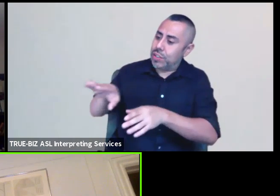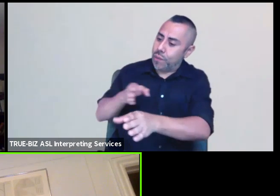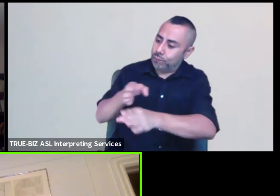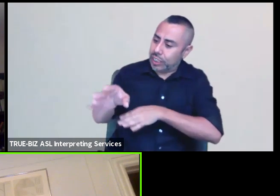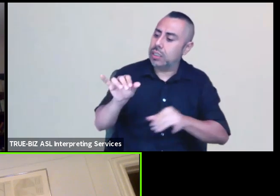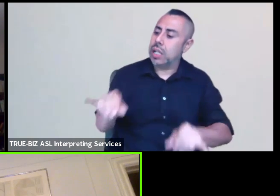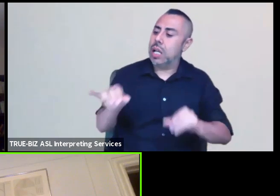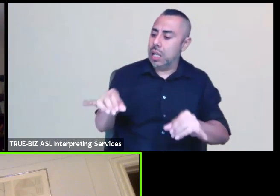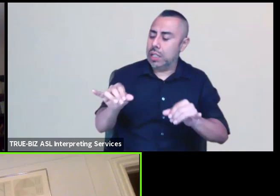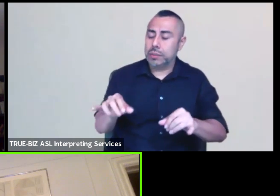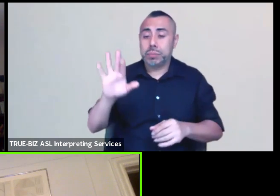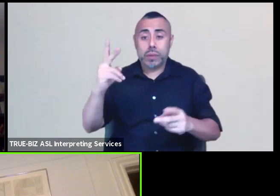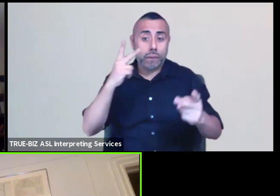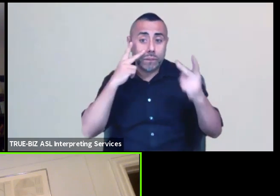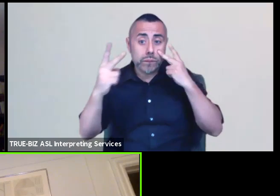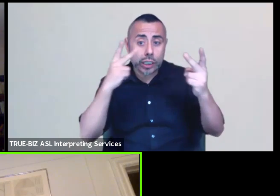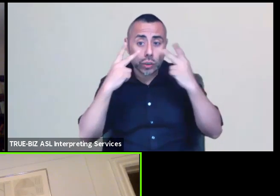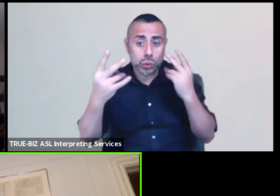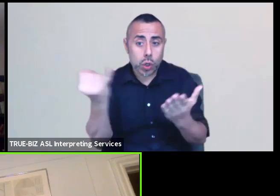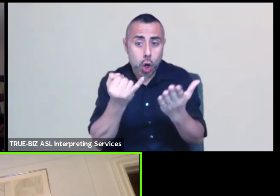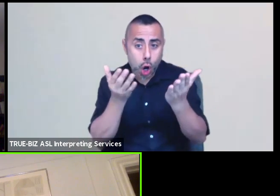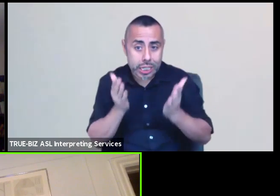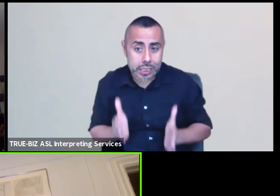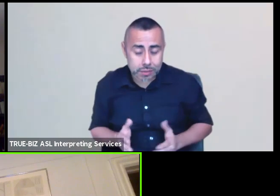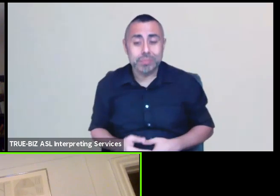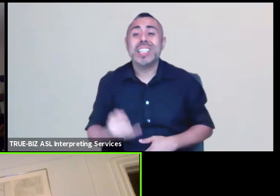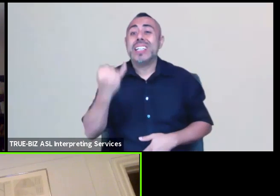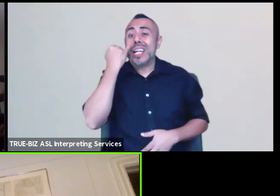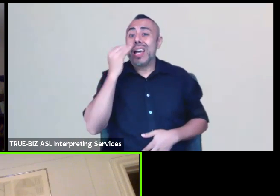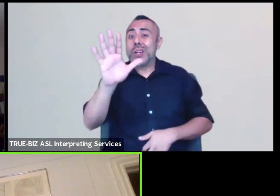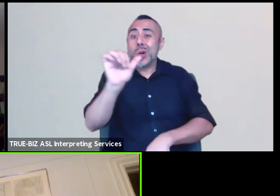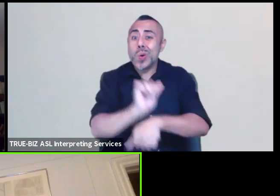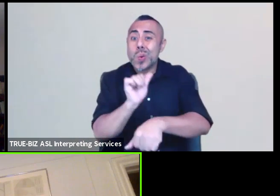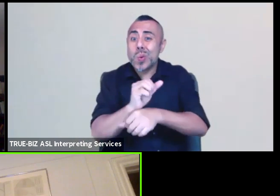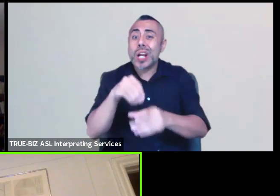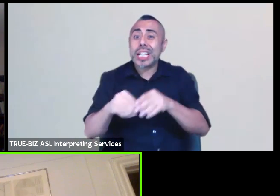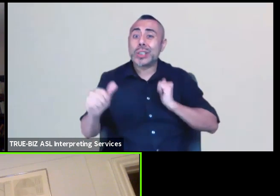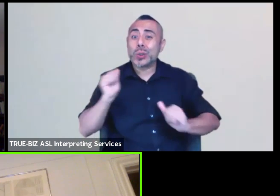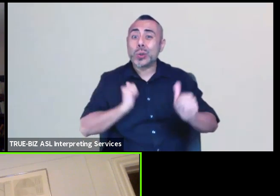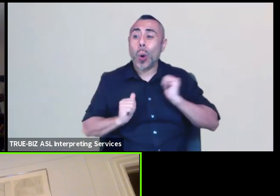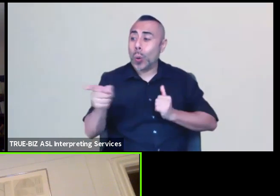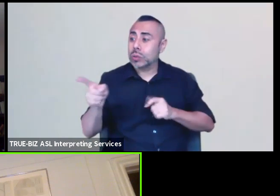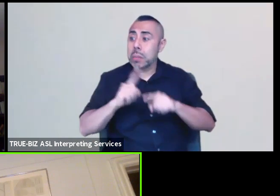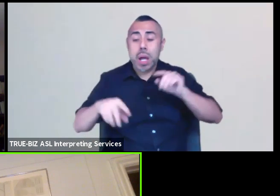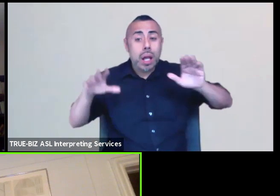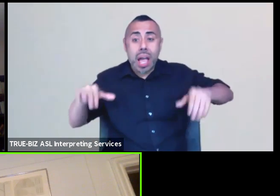Visual artists, if you've had work in group shows, even if nothing has sold, that's fine.